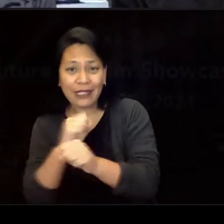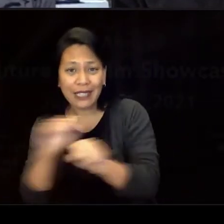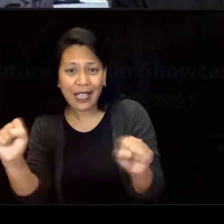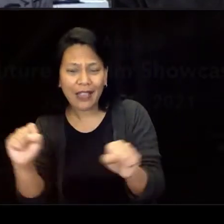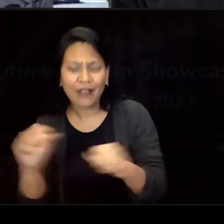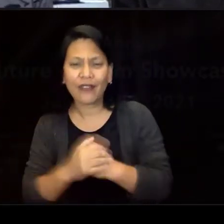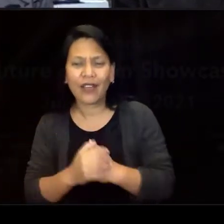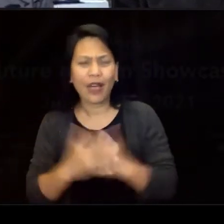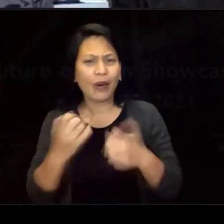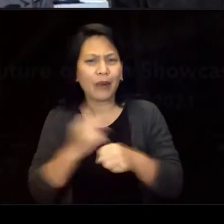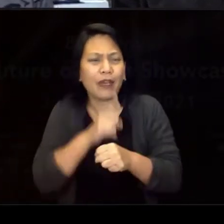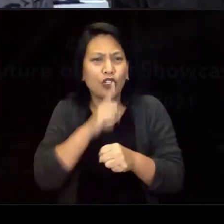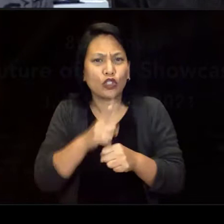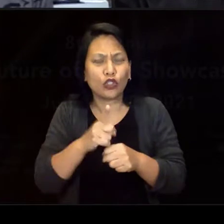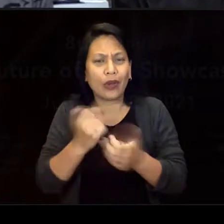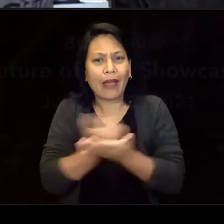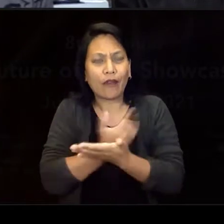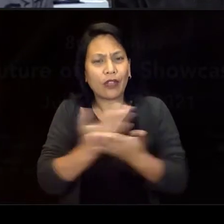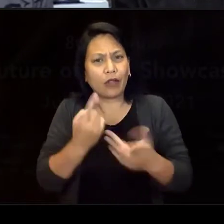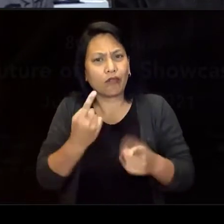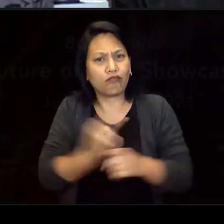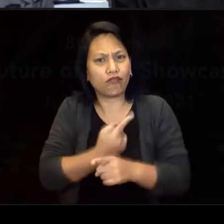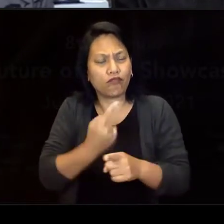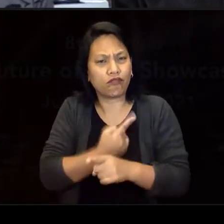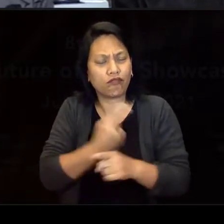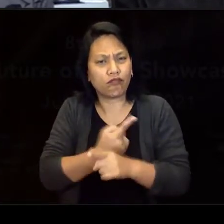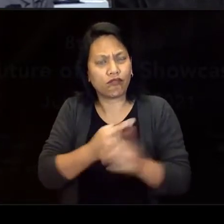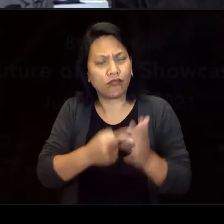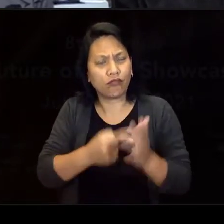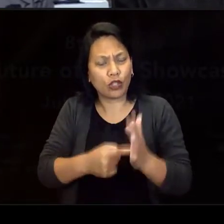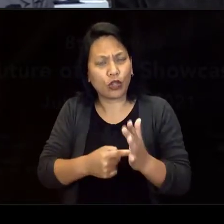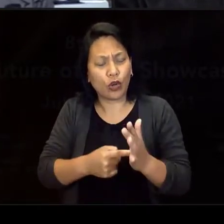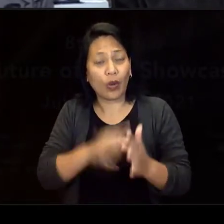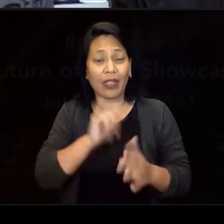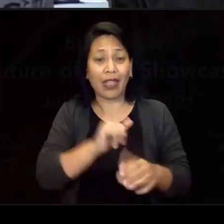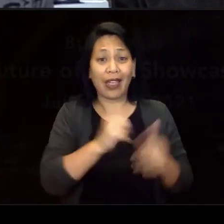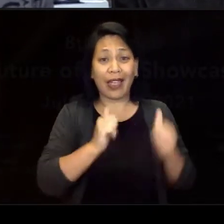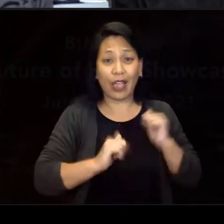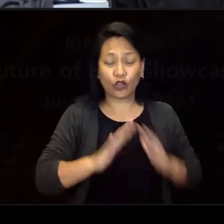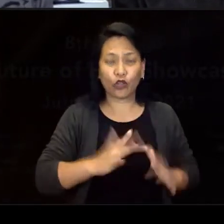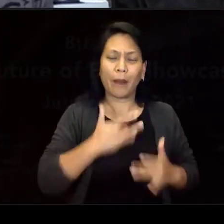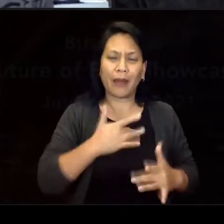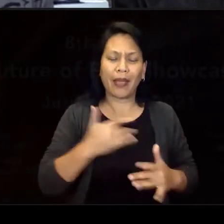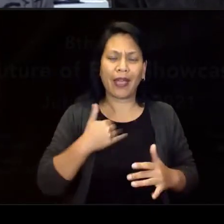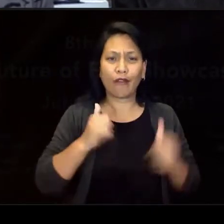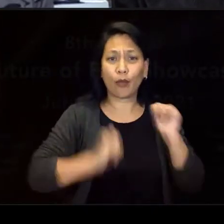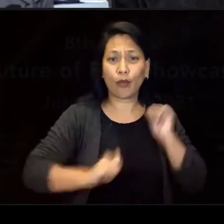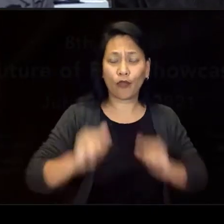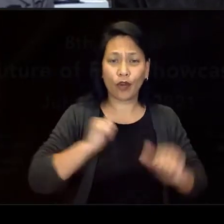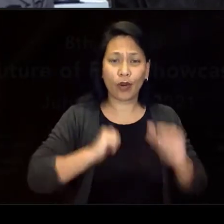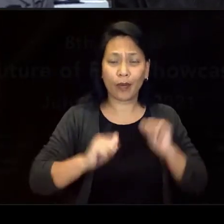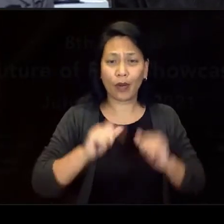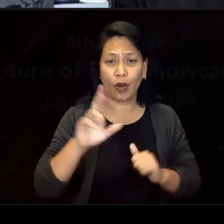actor is being seen that isn't in the rider isn't wanting to be seen in, in simulating sex or nudity scenes.